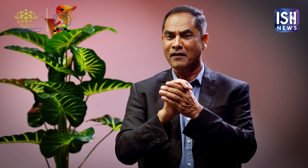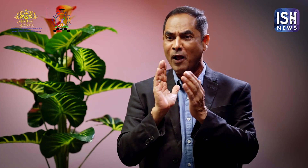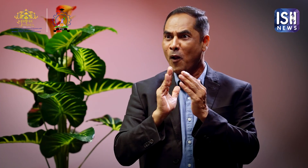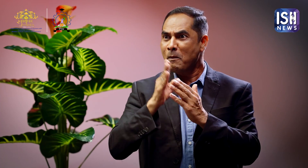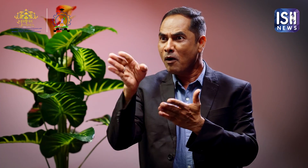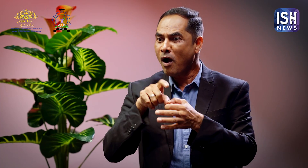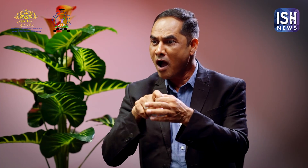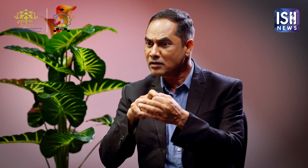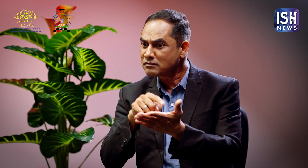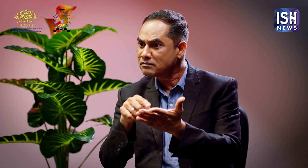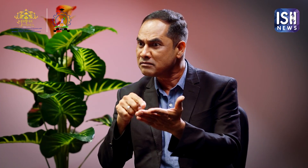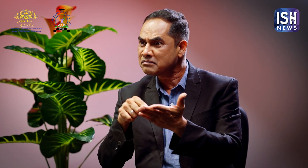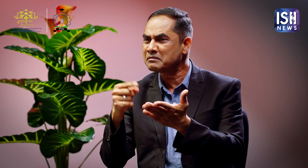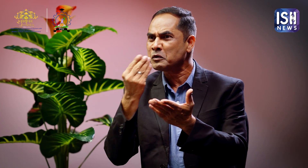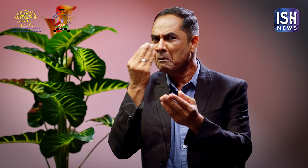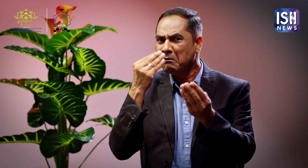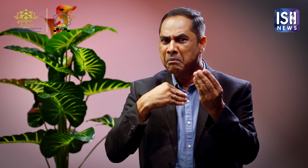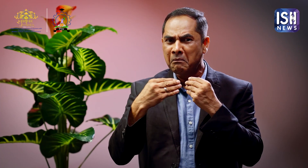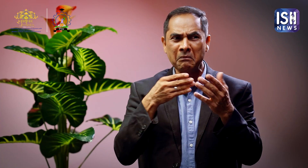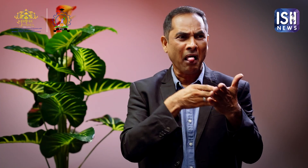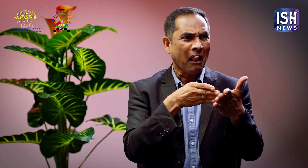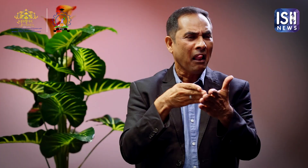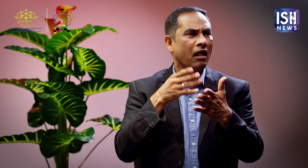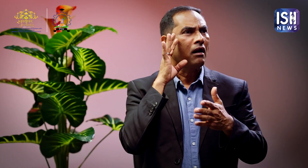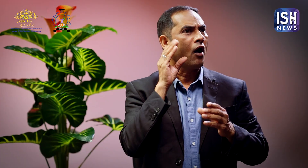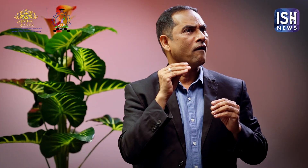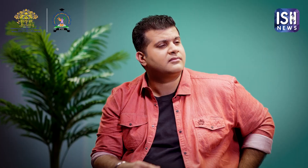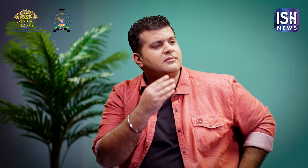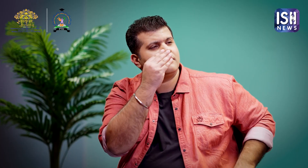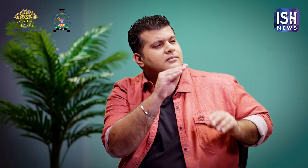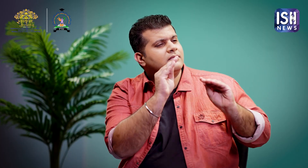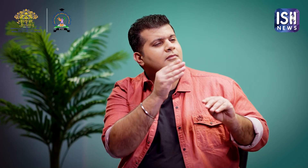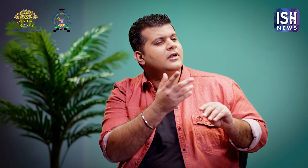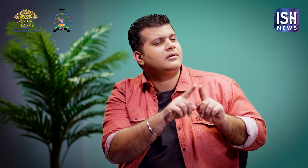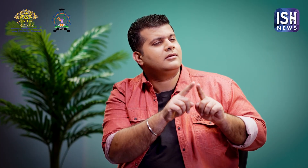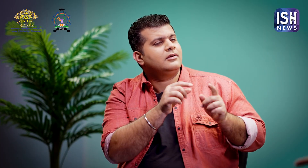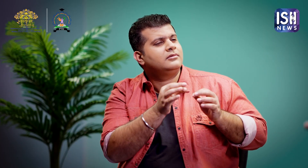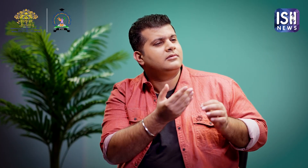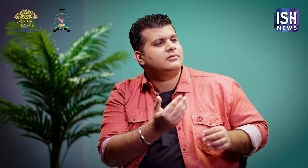Visitng and asking friends to explain to me was OK. Some did make fun of me, there were some barriers. What kind of provocation did your classmates direct towards you?